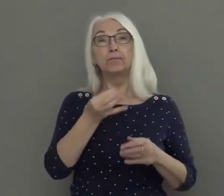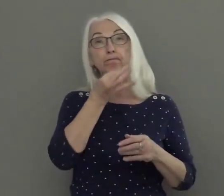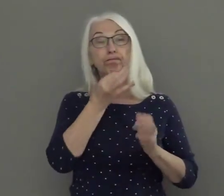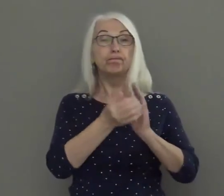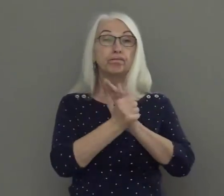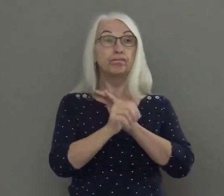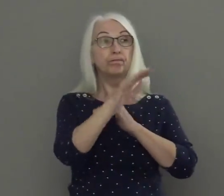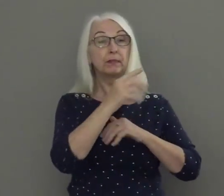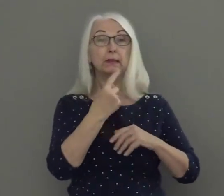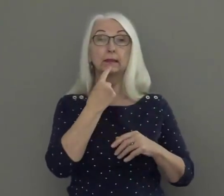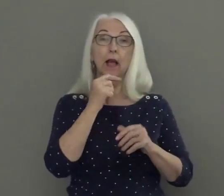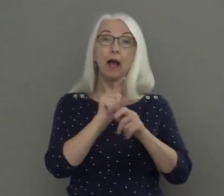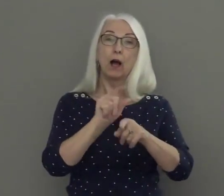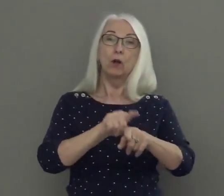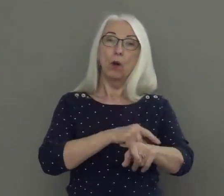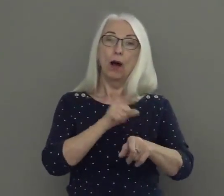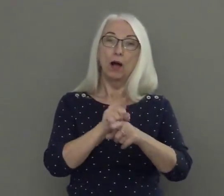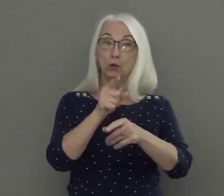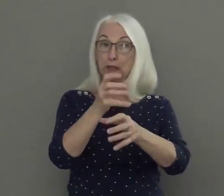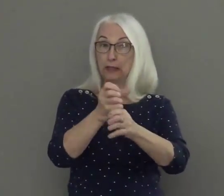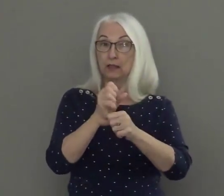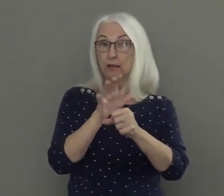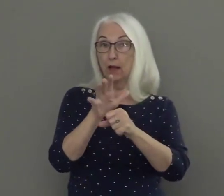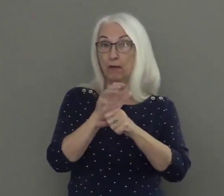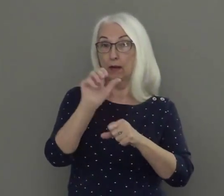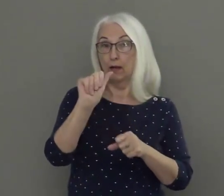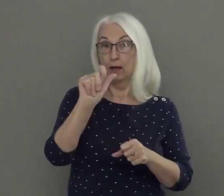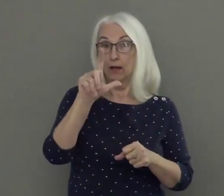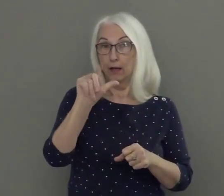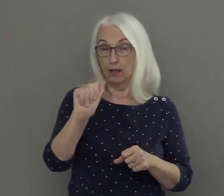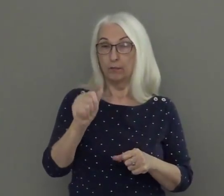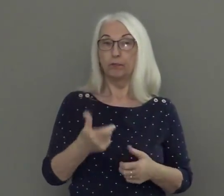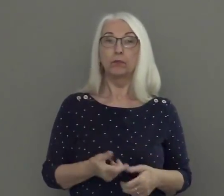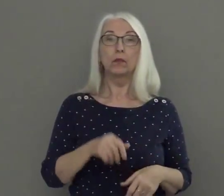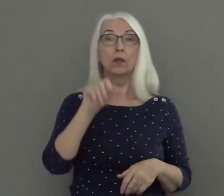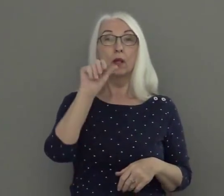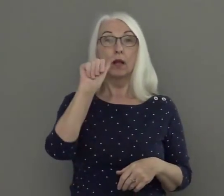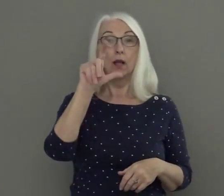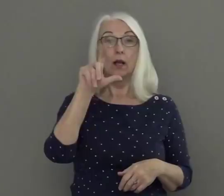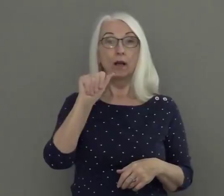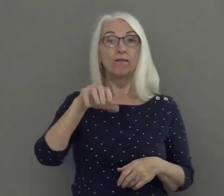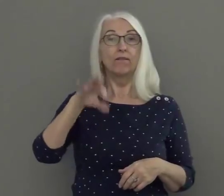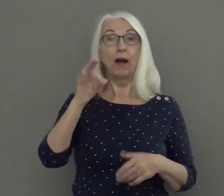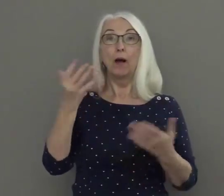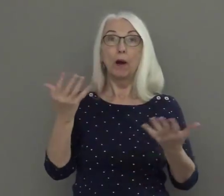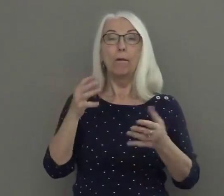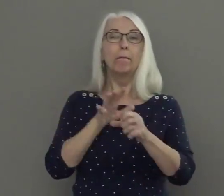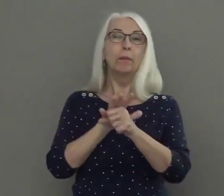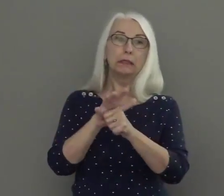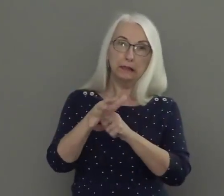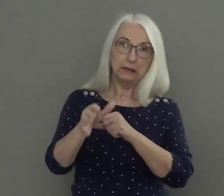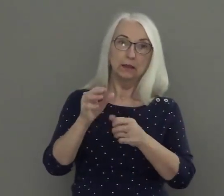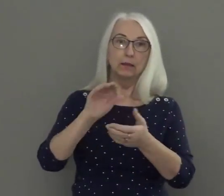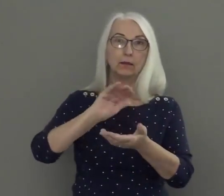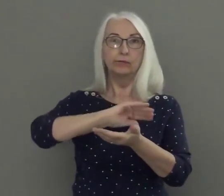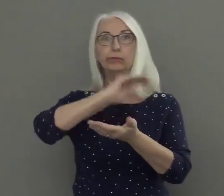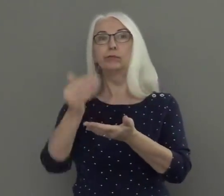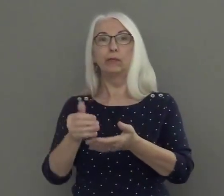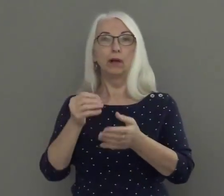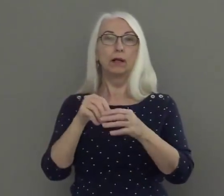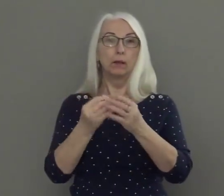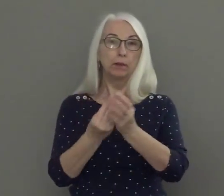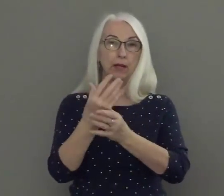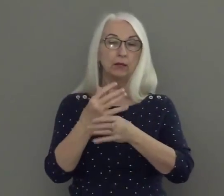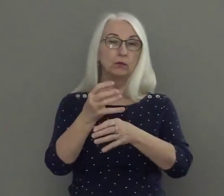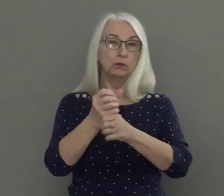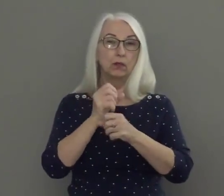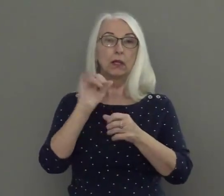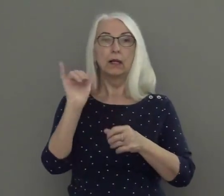Experts say as long as you get adequate ALA, ALA found in plentiful amounts in plant sources